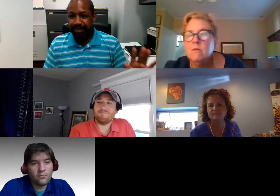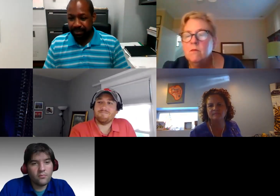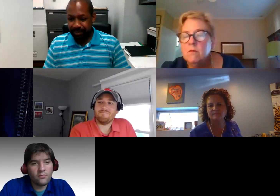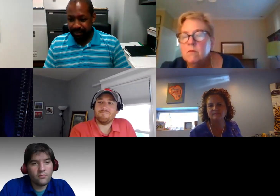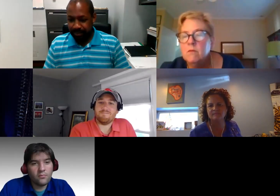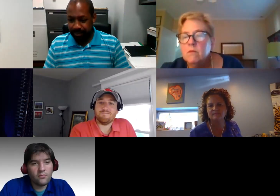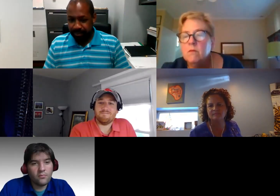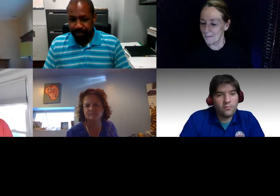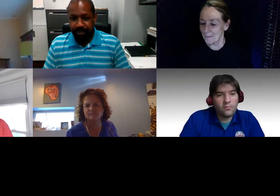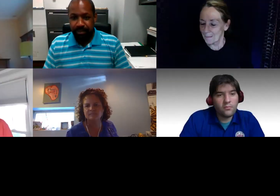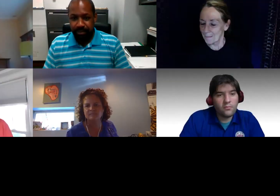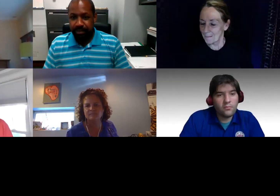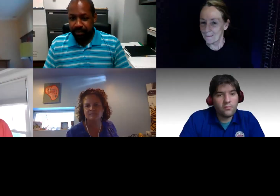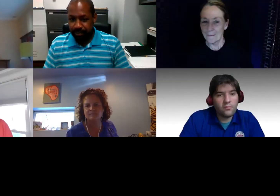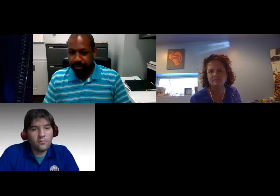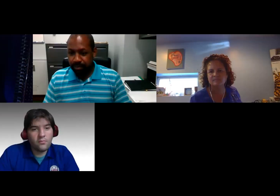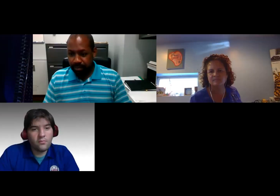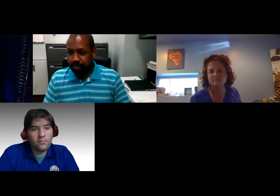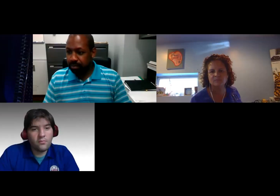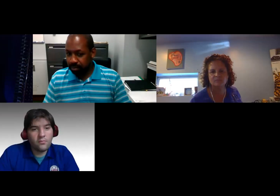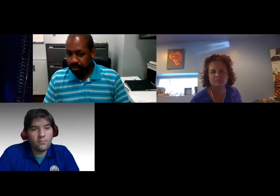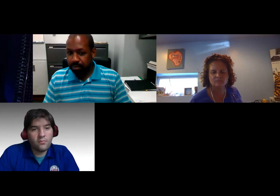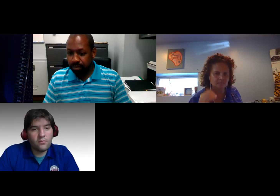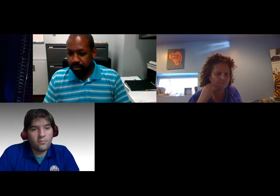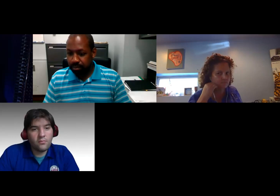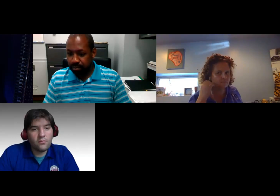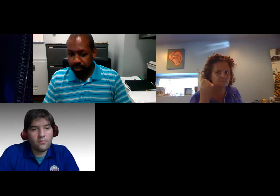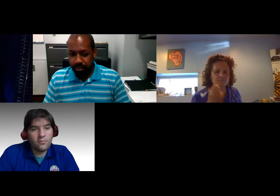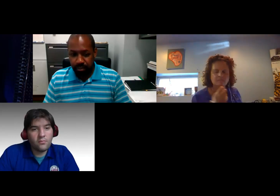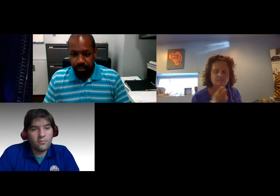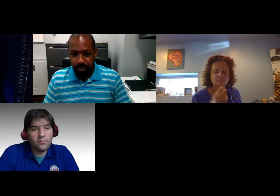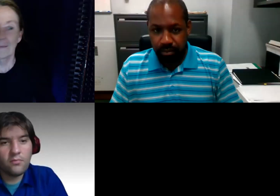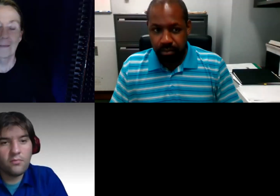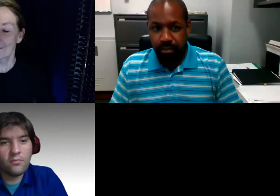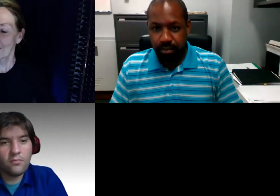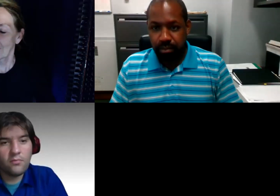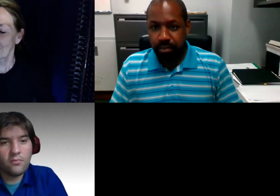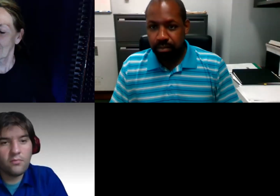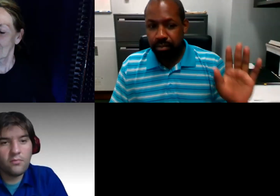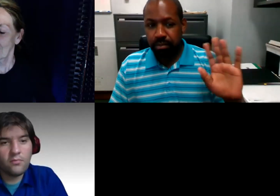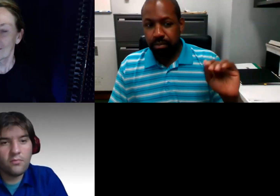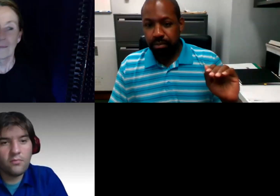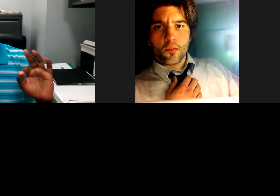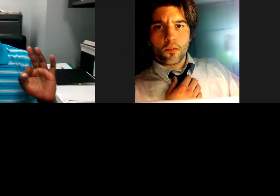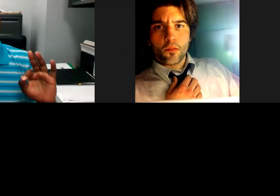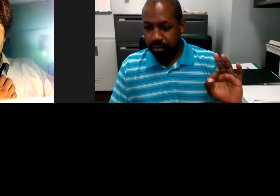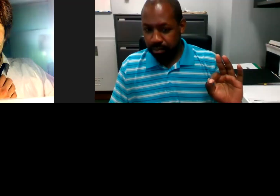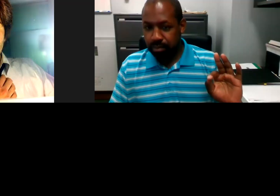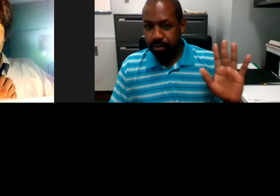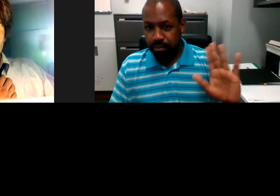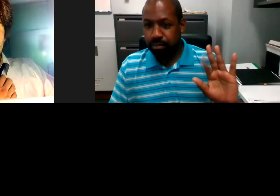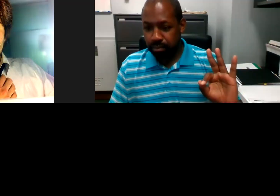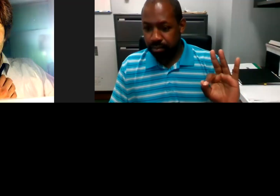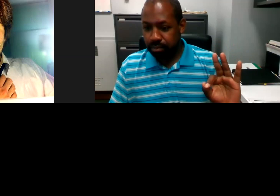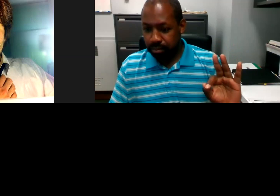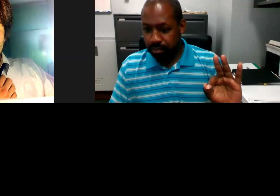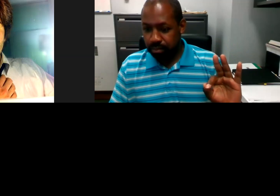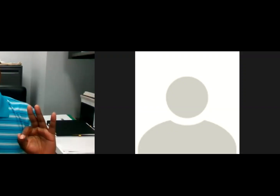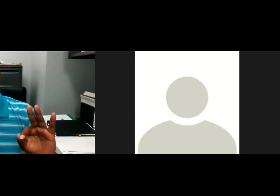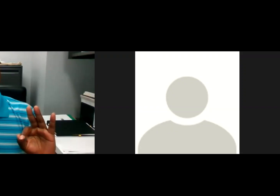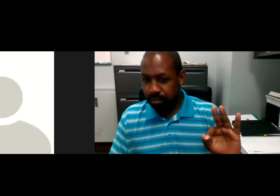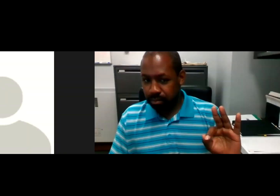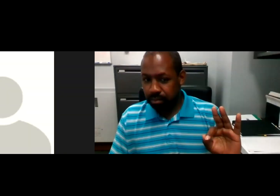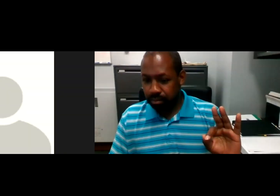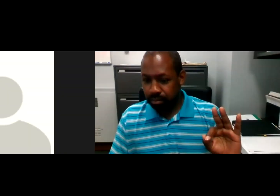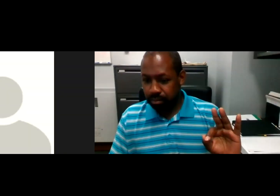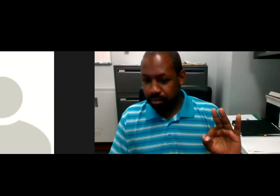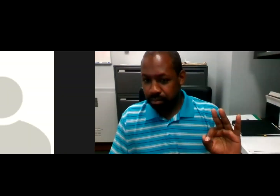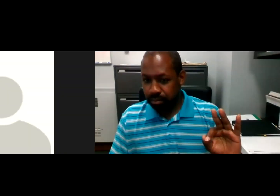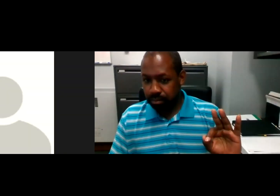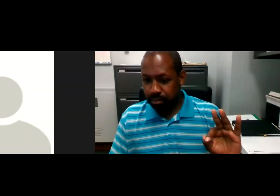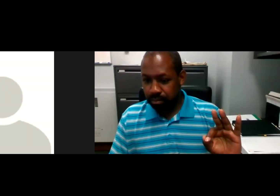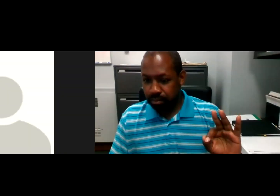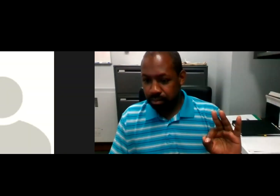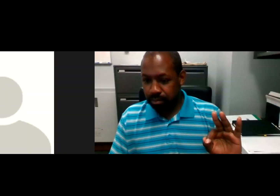ALL RIGHT. IT'S GREAT SEEING EVERYBODY, AND HAVE A WONDERFUL NIGHT. TAKE CARE. BYE.